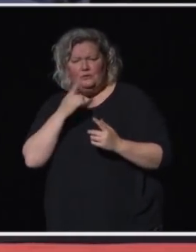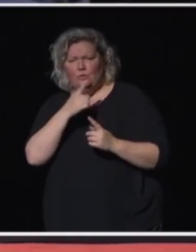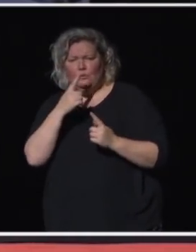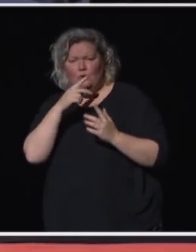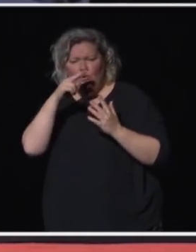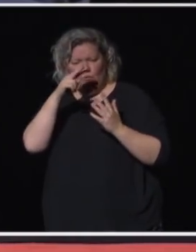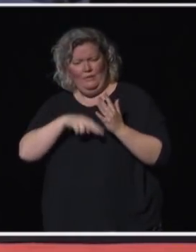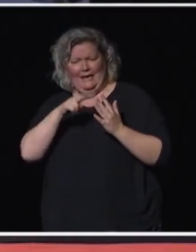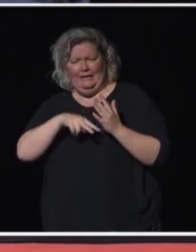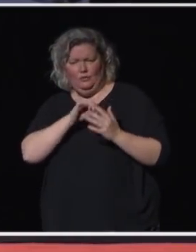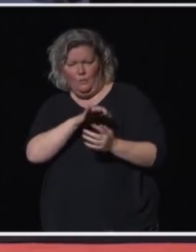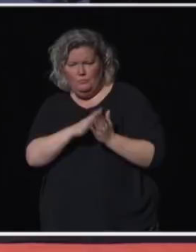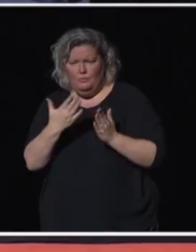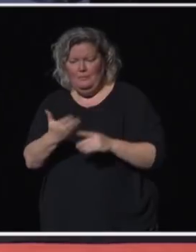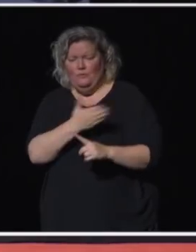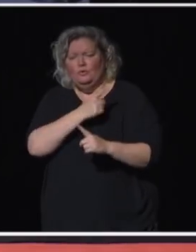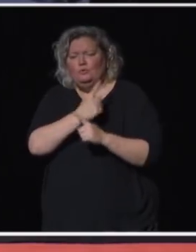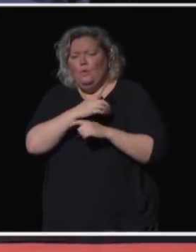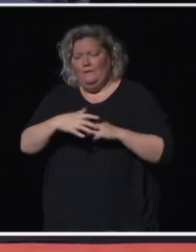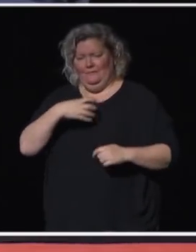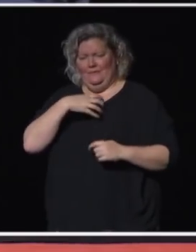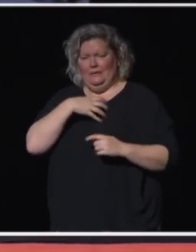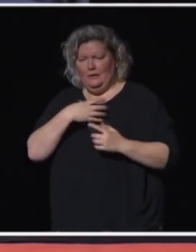that fear is the thing that propels young men towards violence. Mmhmm.